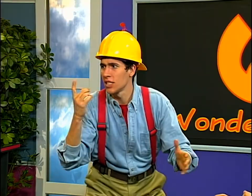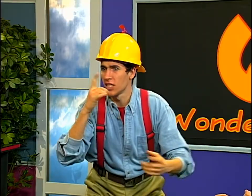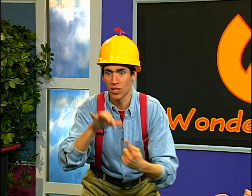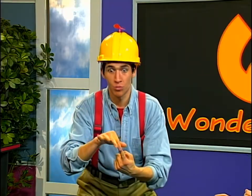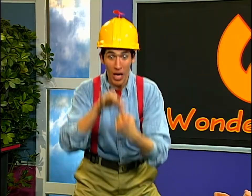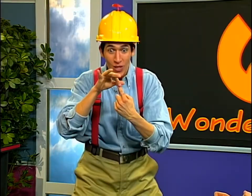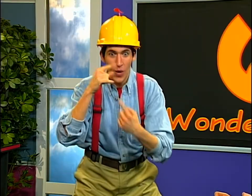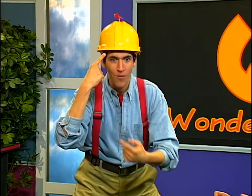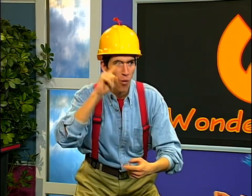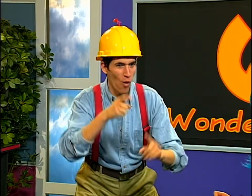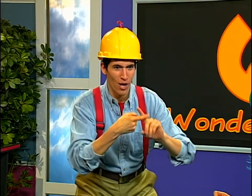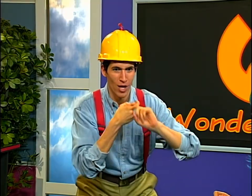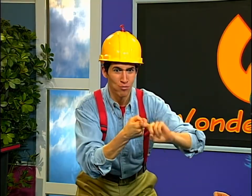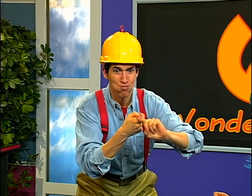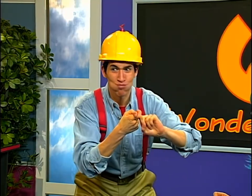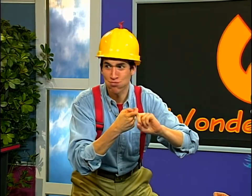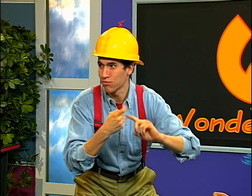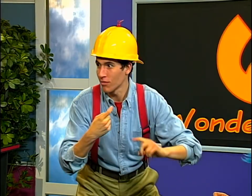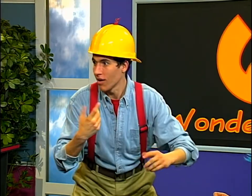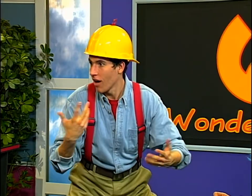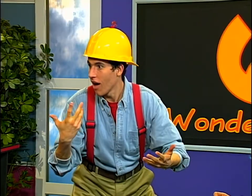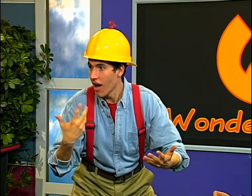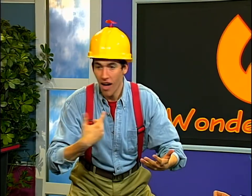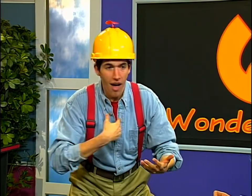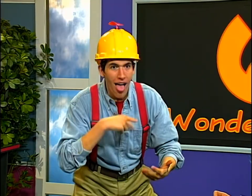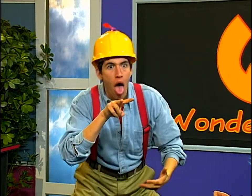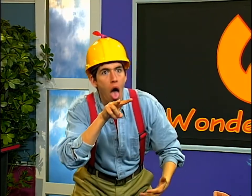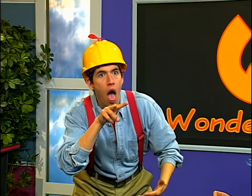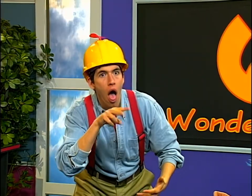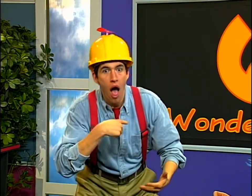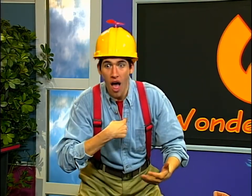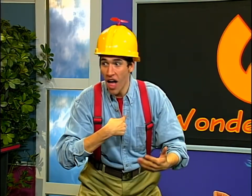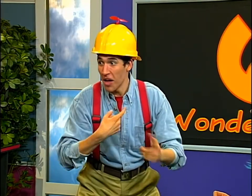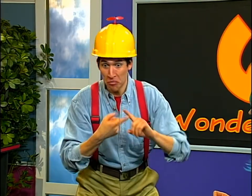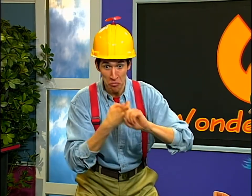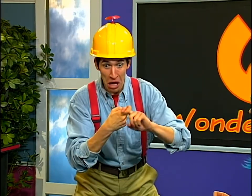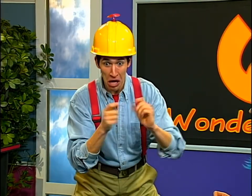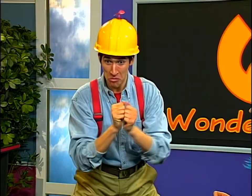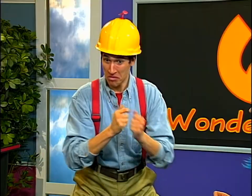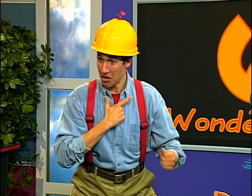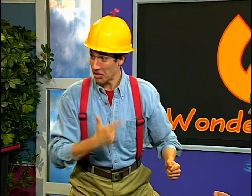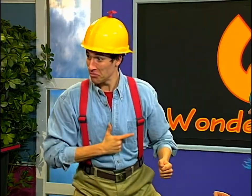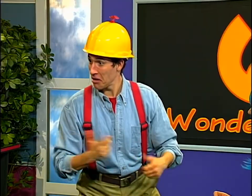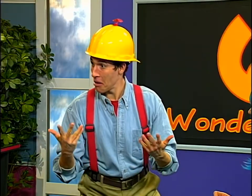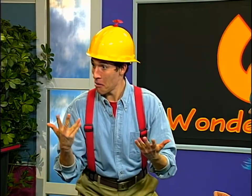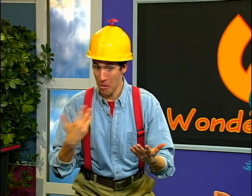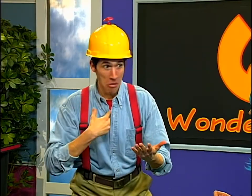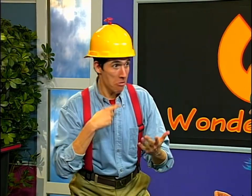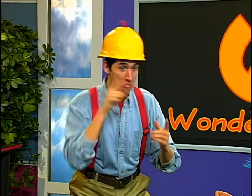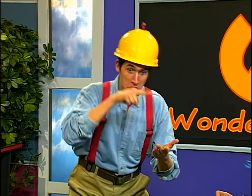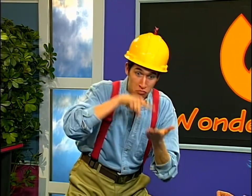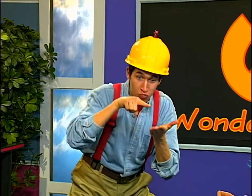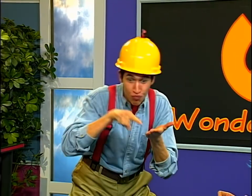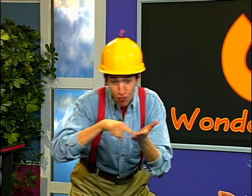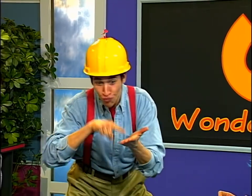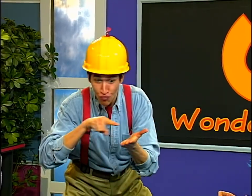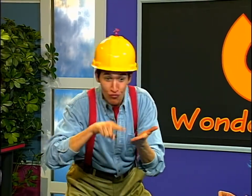EVERY TIME I TURN ON THE WATER, IT SPLASHES IN MY FACE. OH, PLEASE , WILL YOU FIX IT FOR ME? I THINK BILLY'S YOUR MAN.